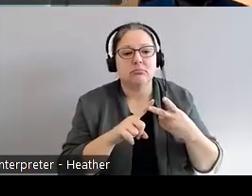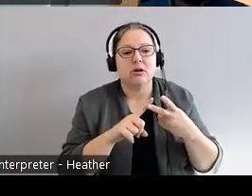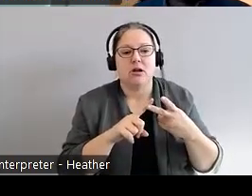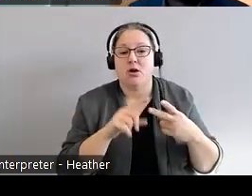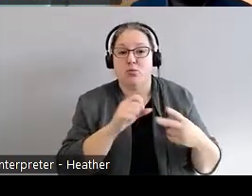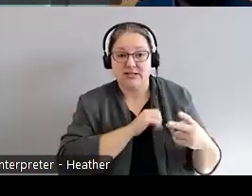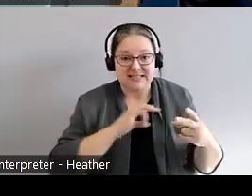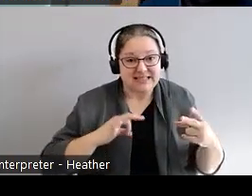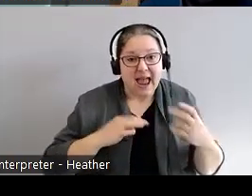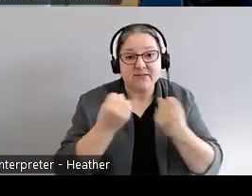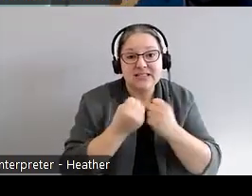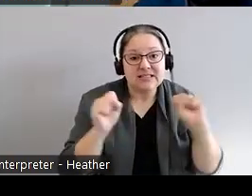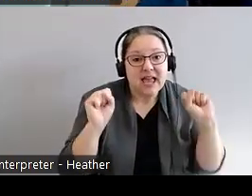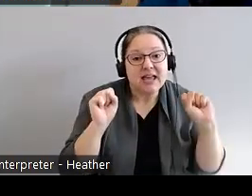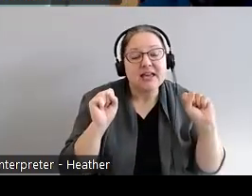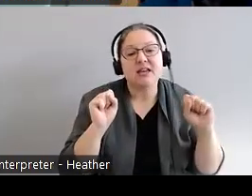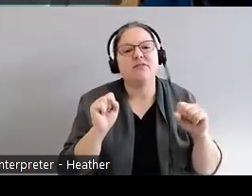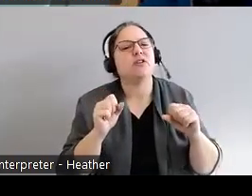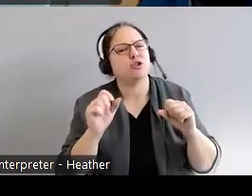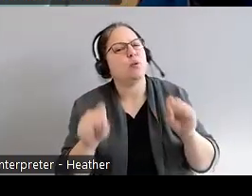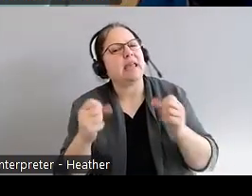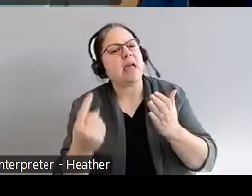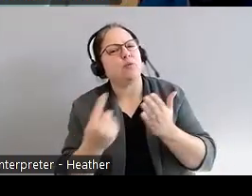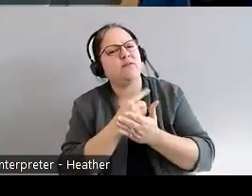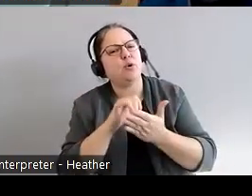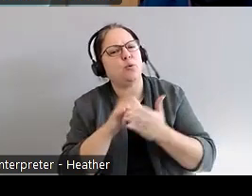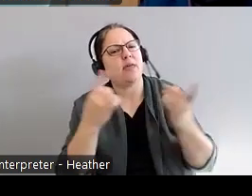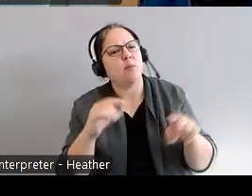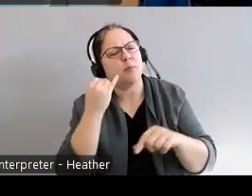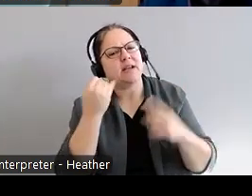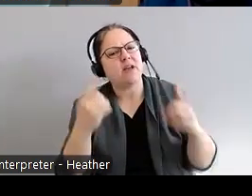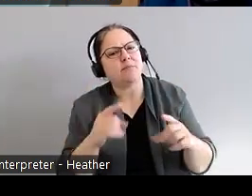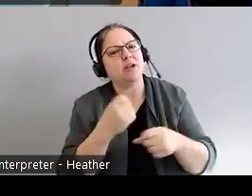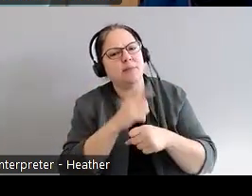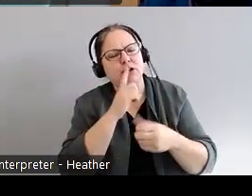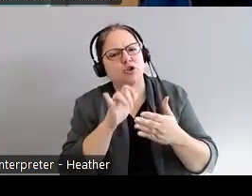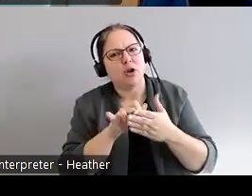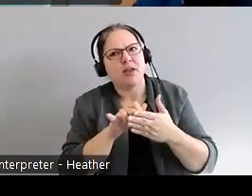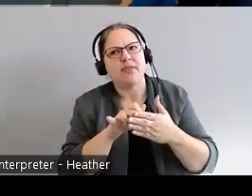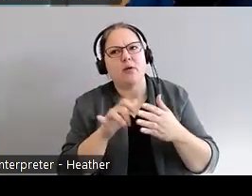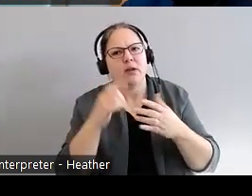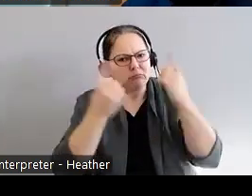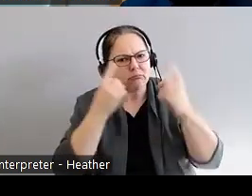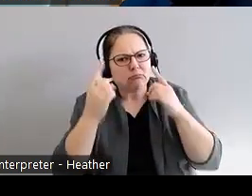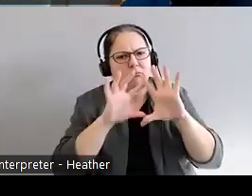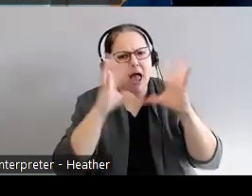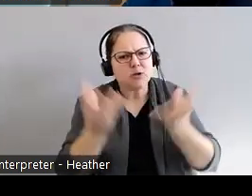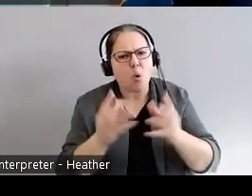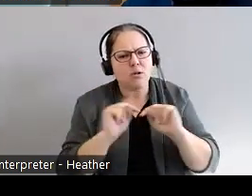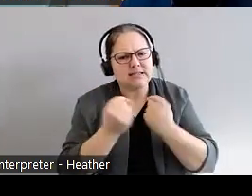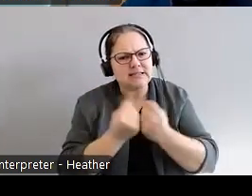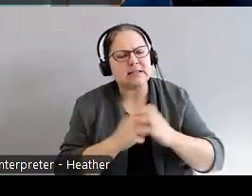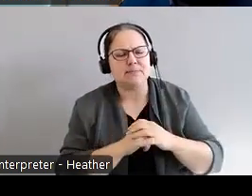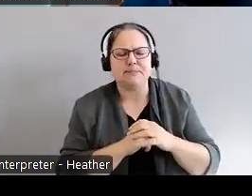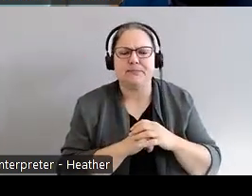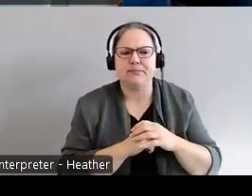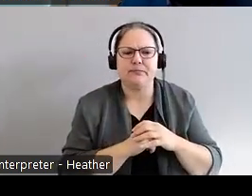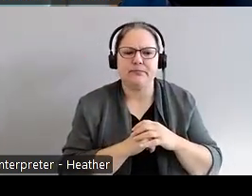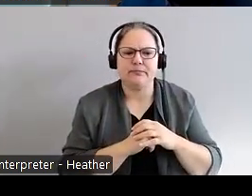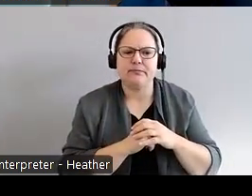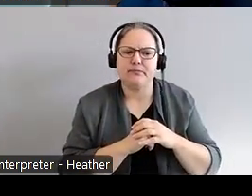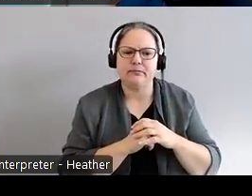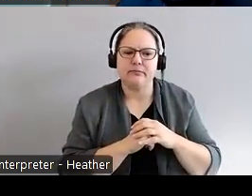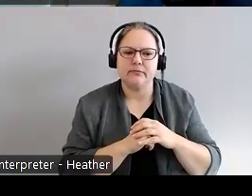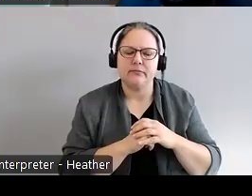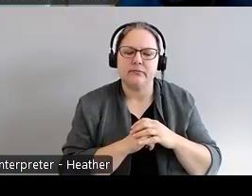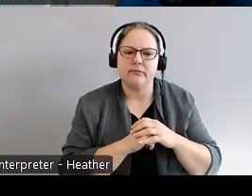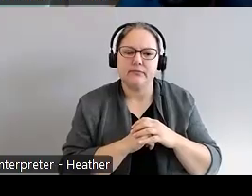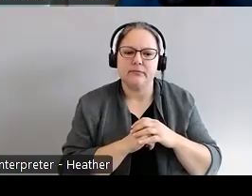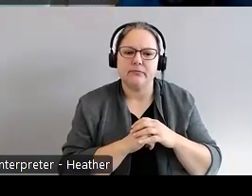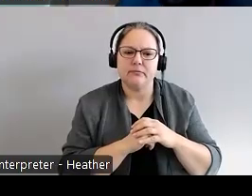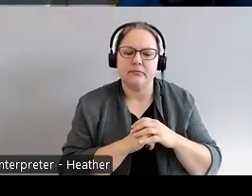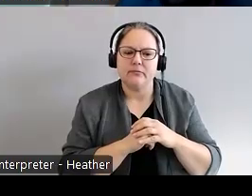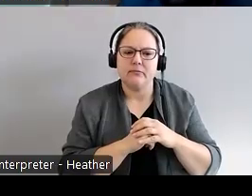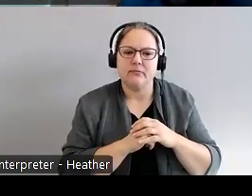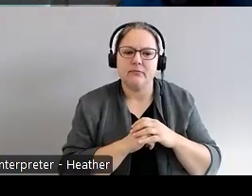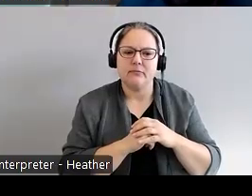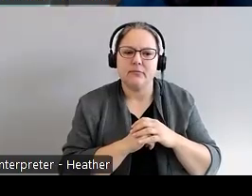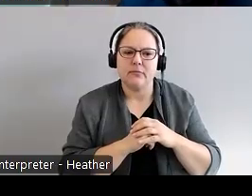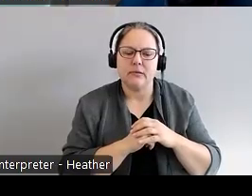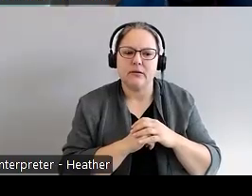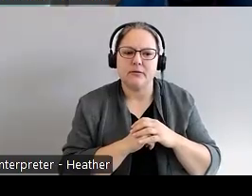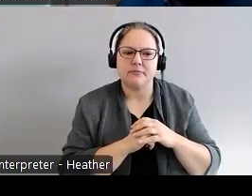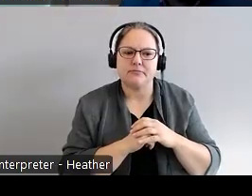that allows us to review those incidences as well uh and codify those incidences as a team